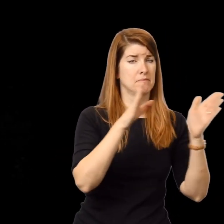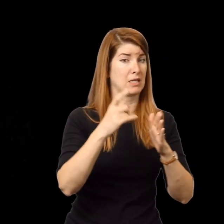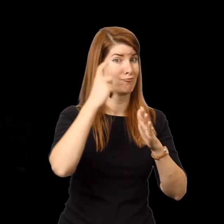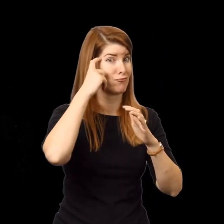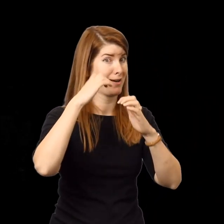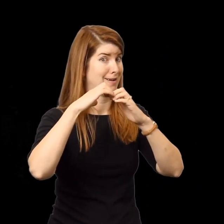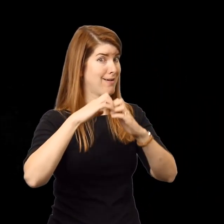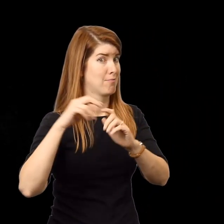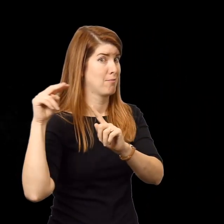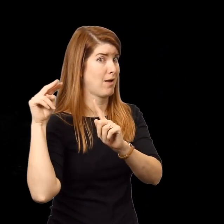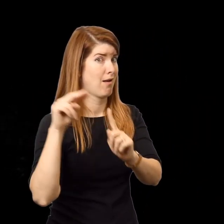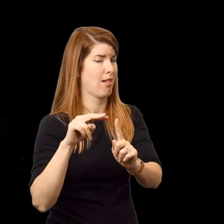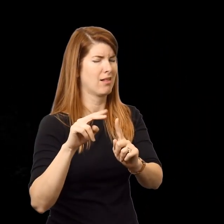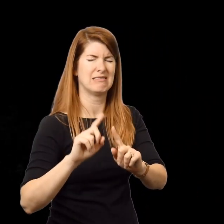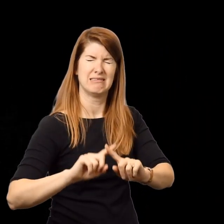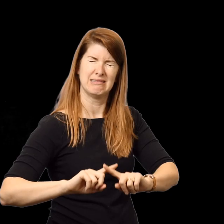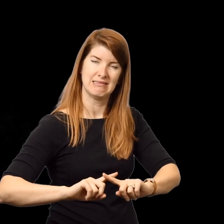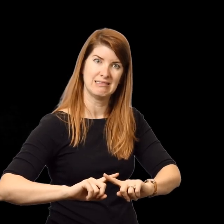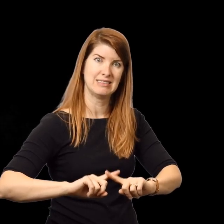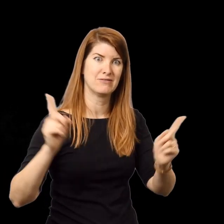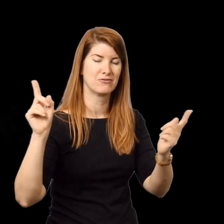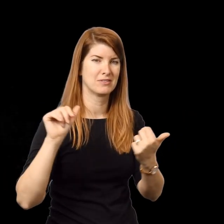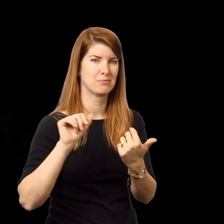From a brain model, we see things really differently.